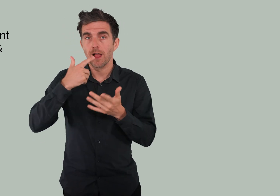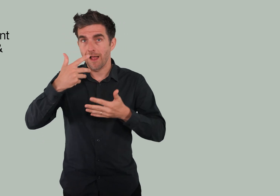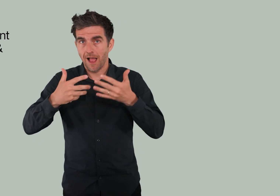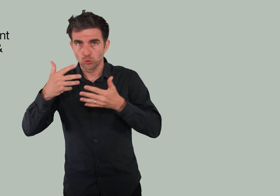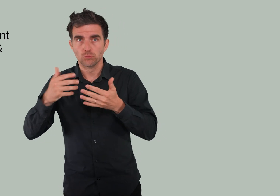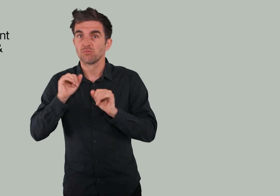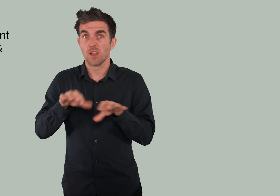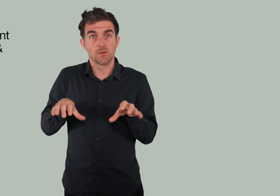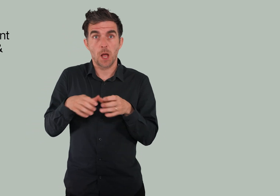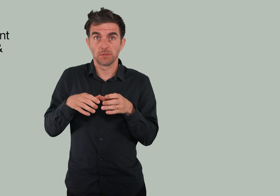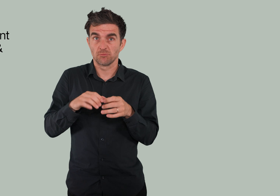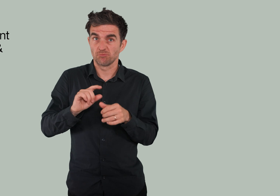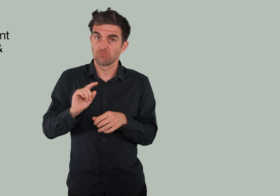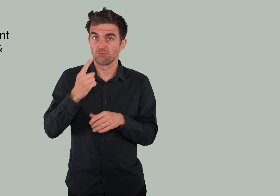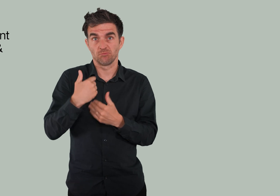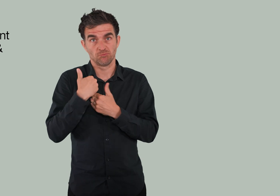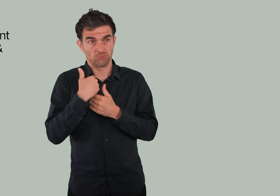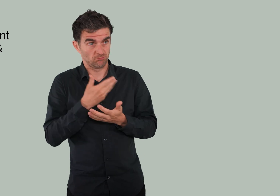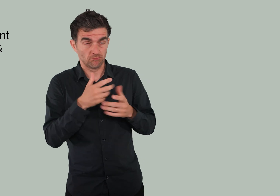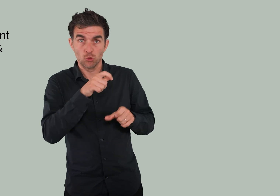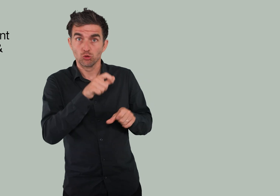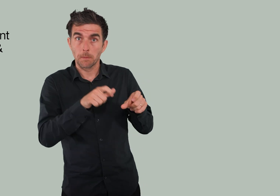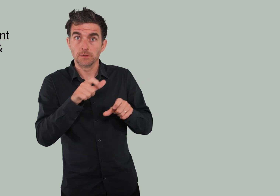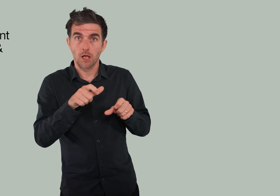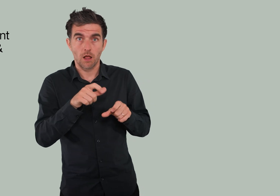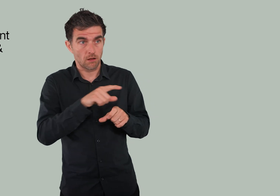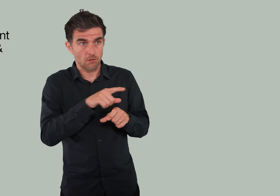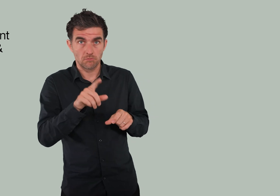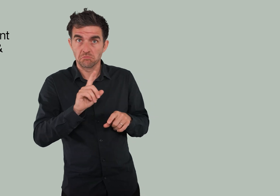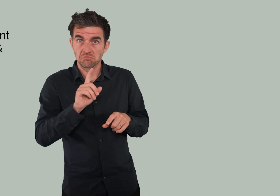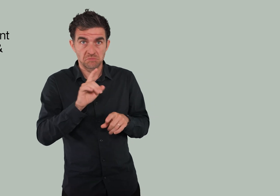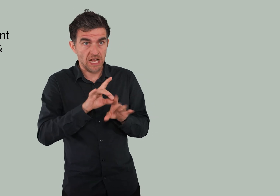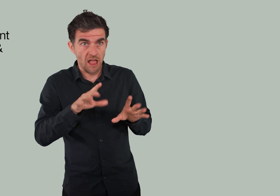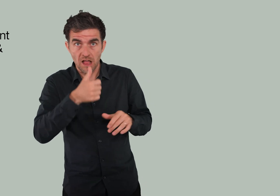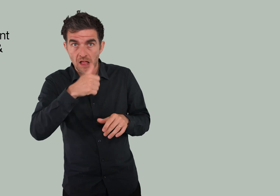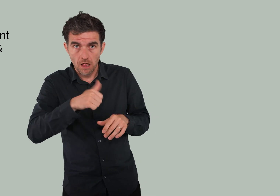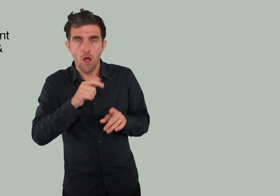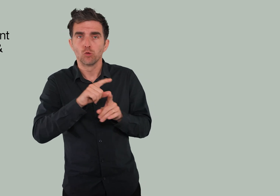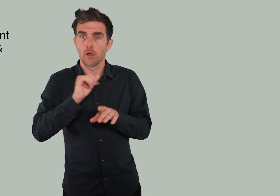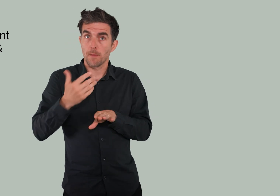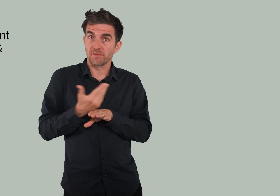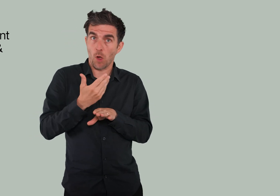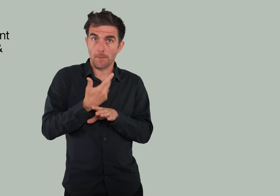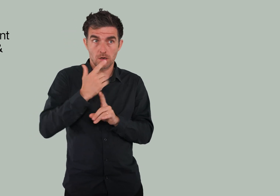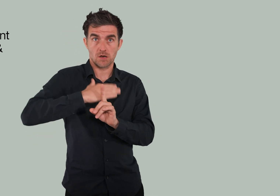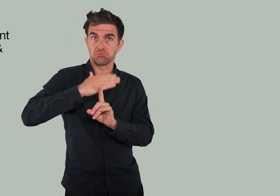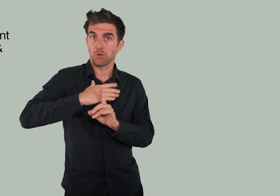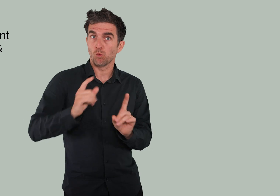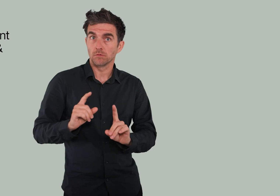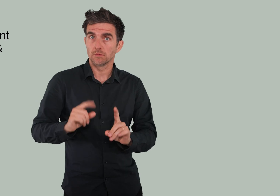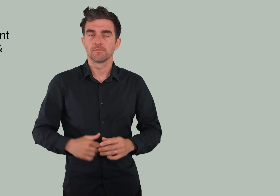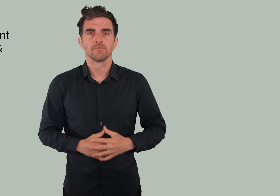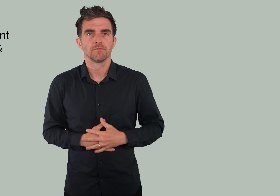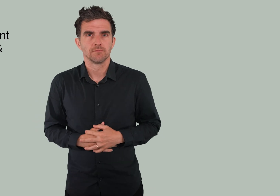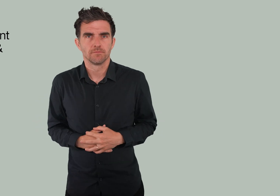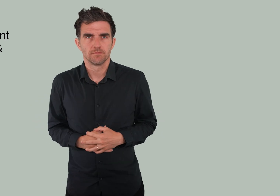Accounts as the Department’s primary customer experience performance metric.